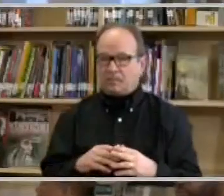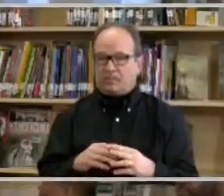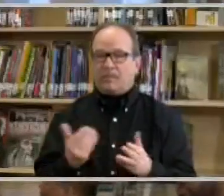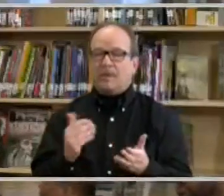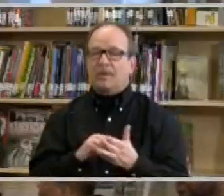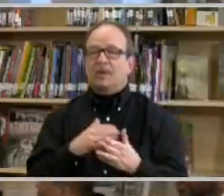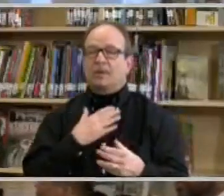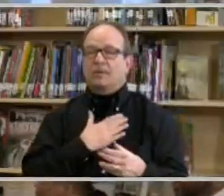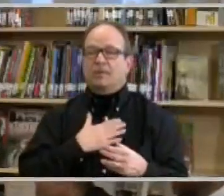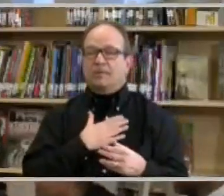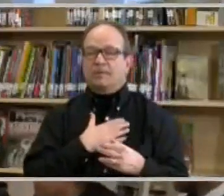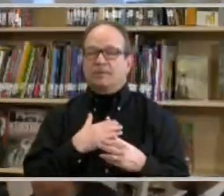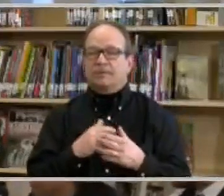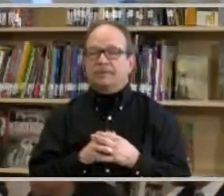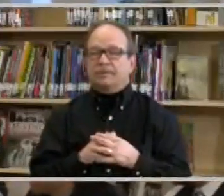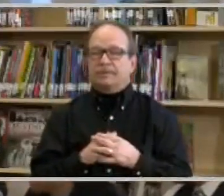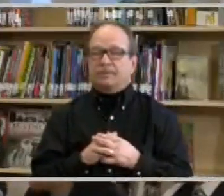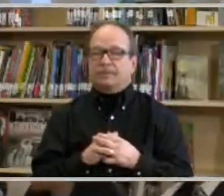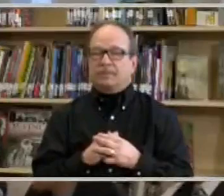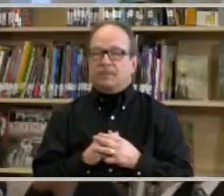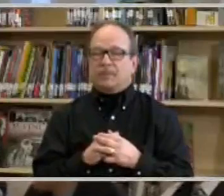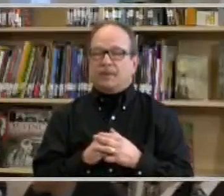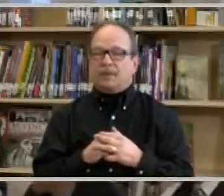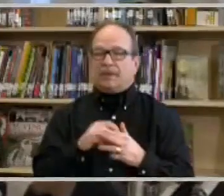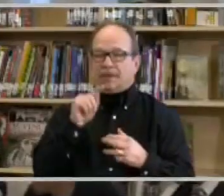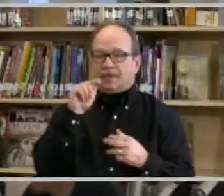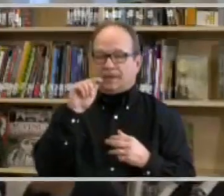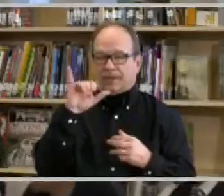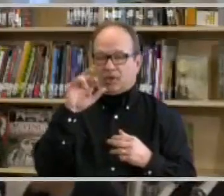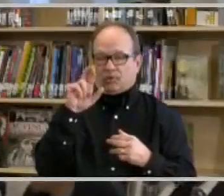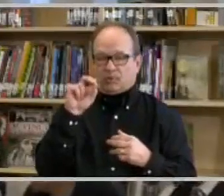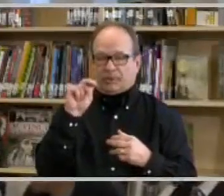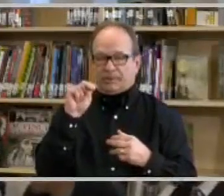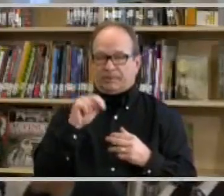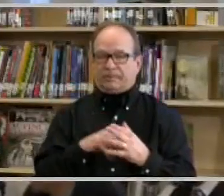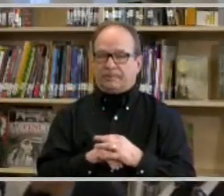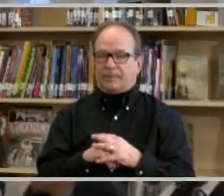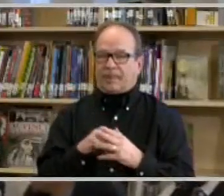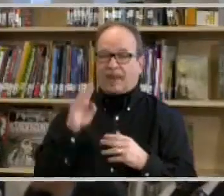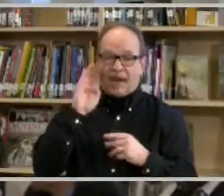YOU IF YOU DON'T MIND REPEATING YOUR QUESTION ABOUT THE YOUTH. YES. TYRONE, CAN YOU HEAR US?